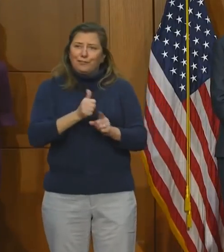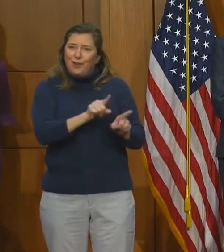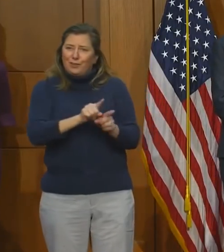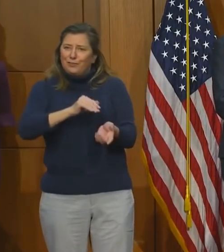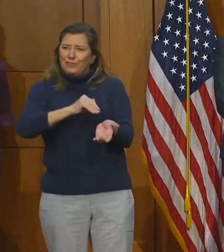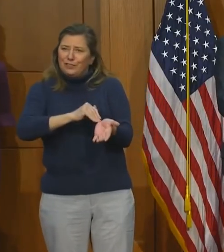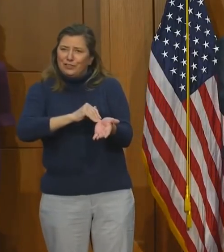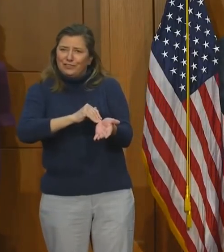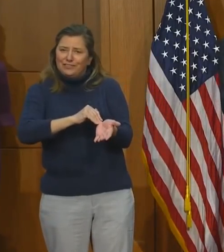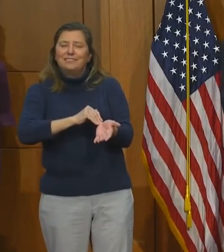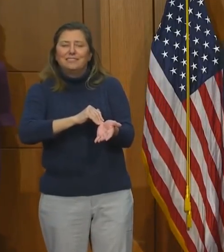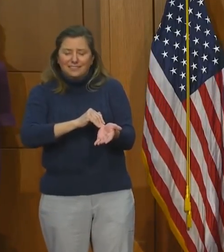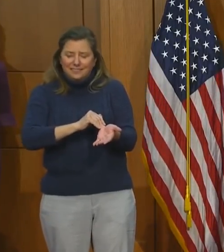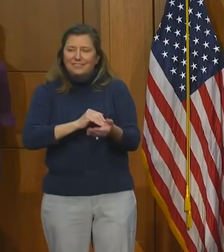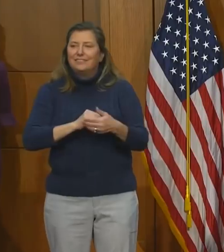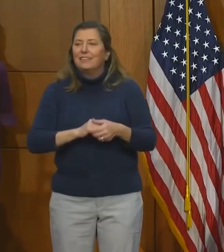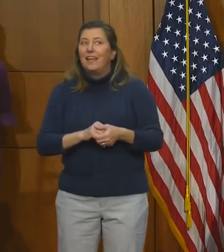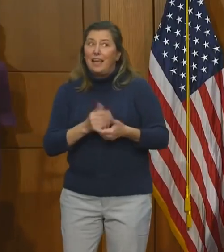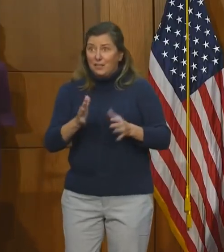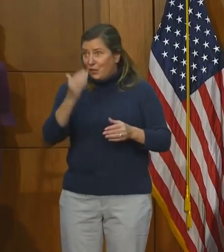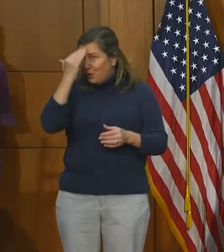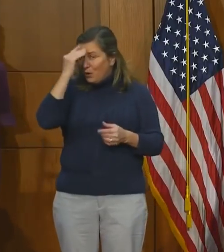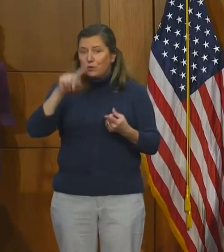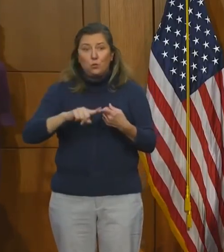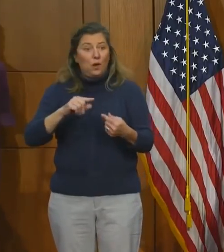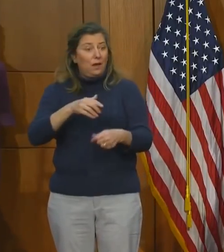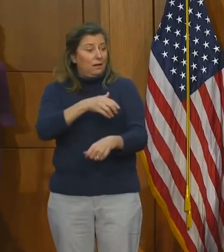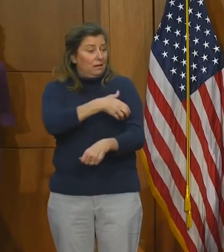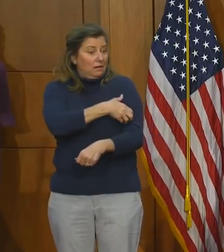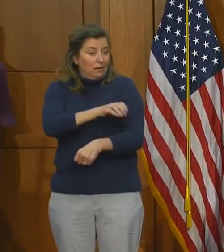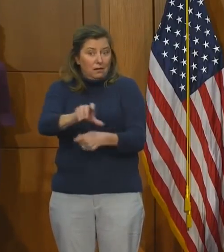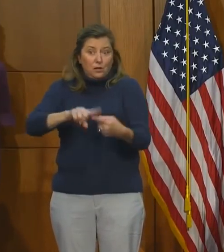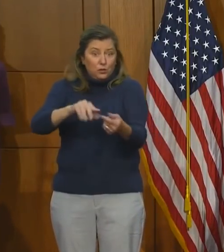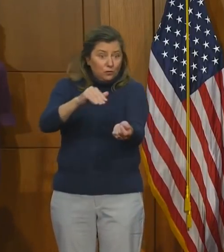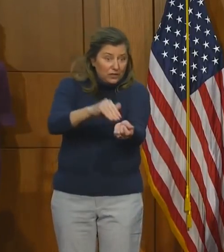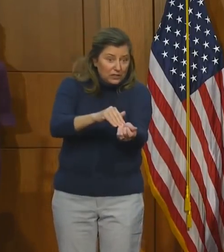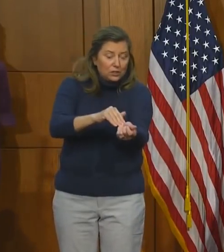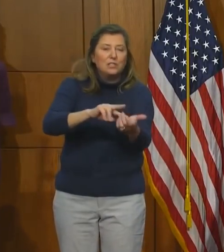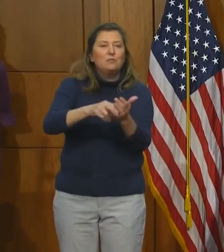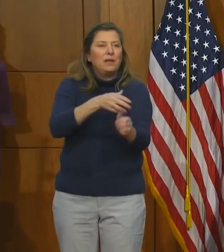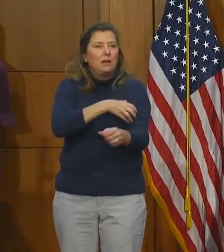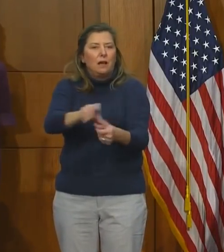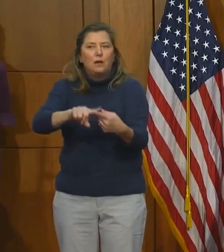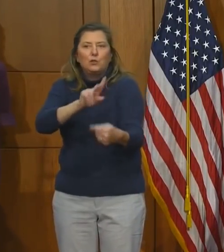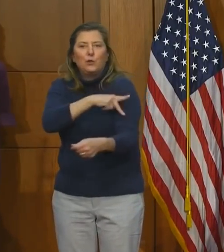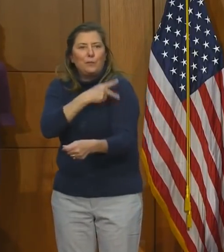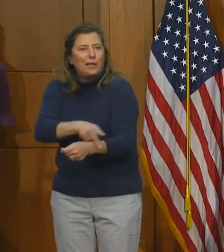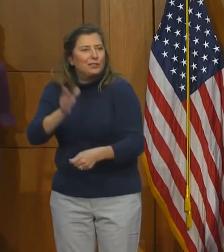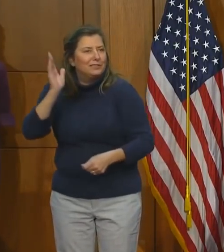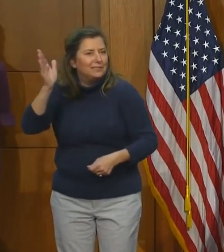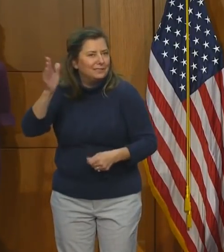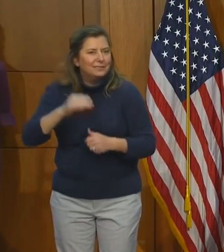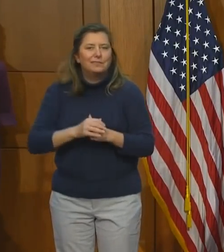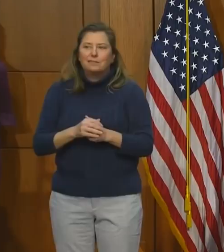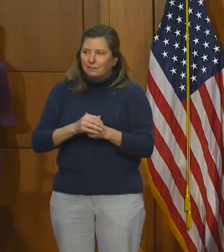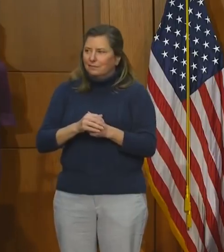RESOURCES THEY NEED TO TEST PATIENTS. WE'RE LUCKY ENOUGH TO HAVE A POSITION AS OUR GOVERNOR. AND AS GOVERNOR OF THE KNOWS